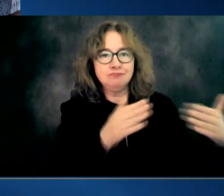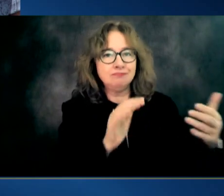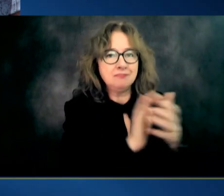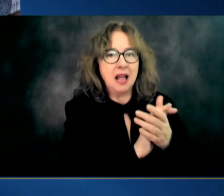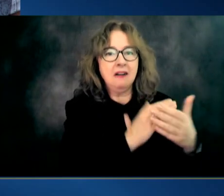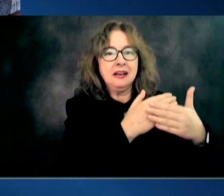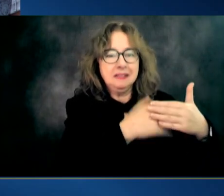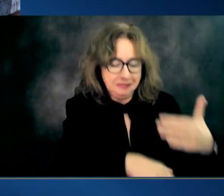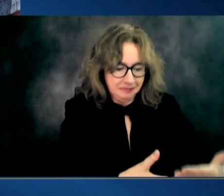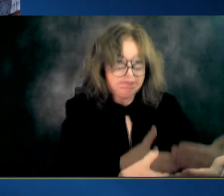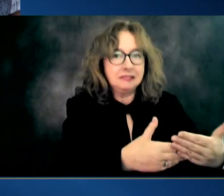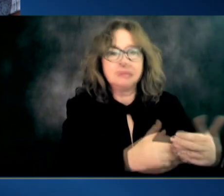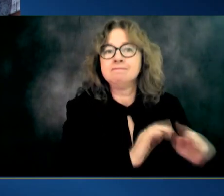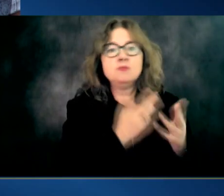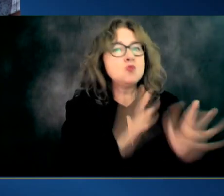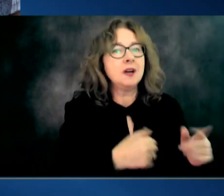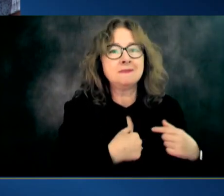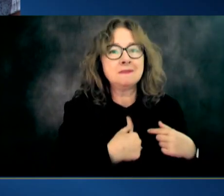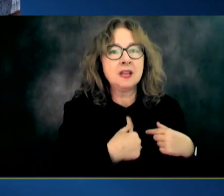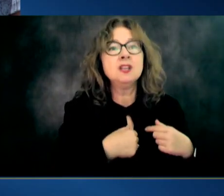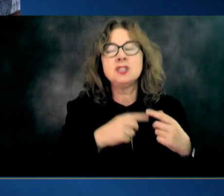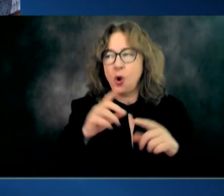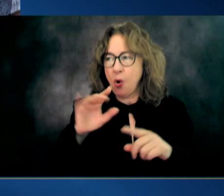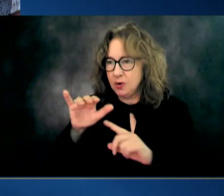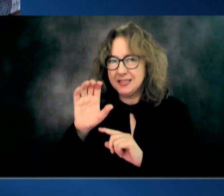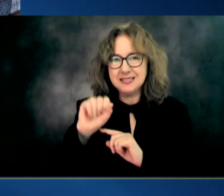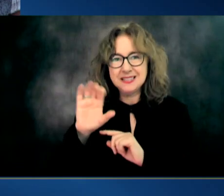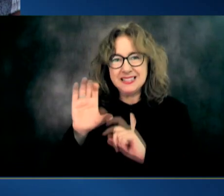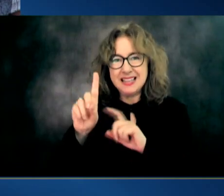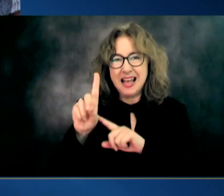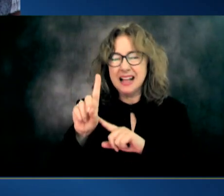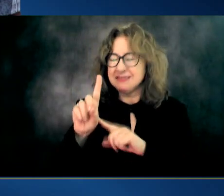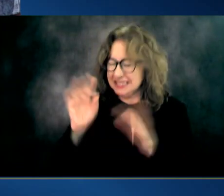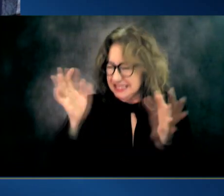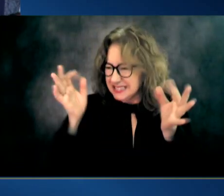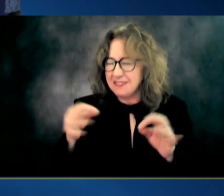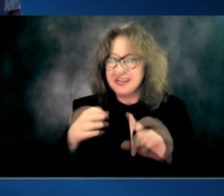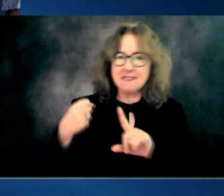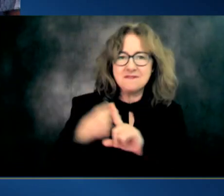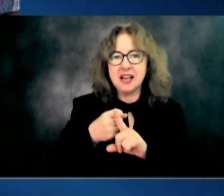And so, yeah, it has affected my life in that I do have to have those conversations